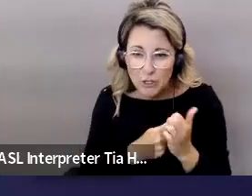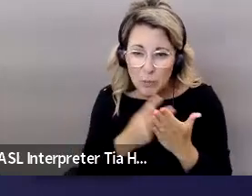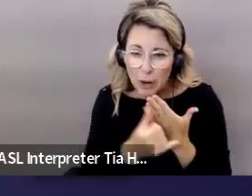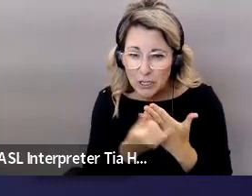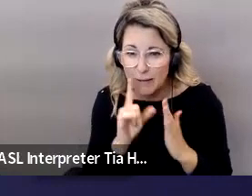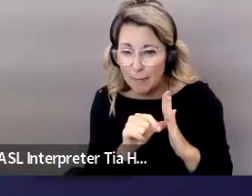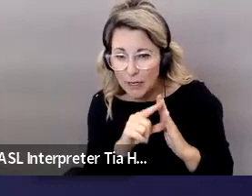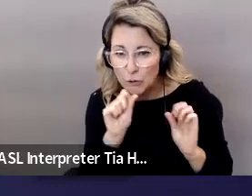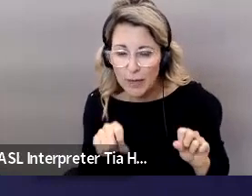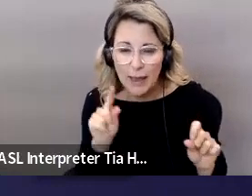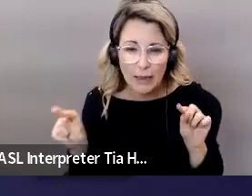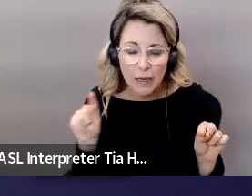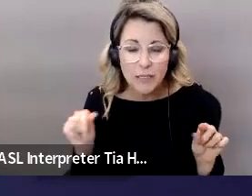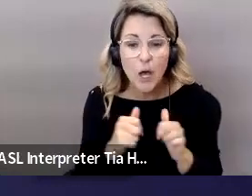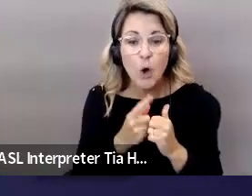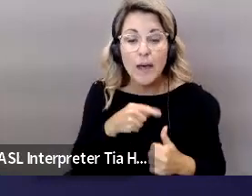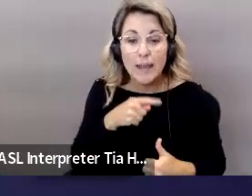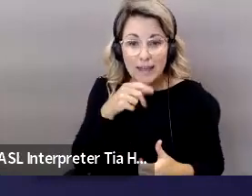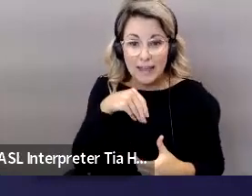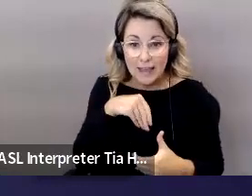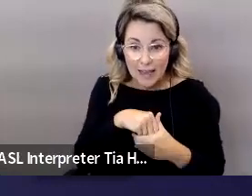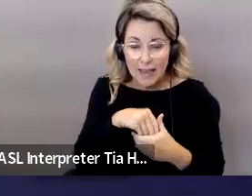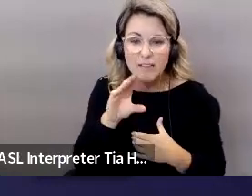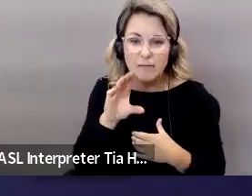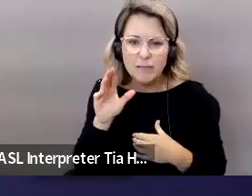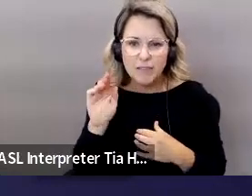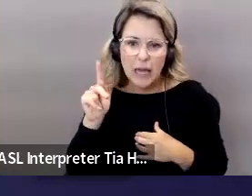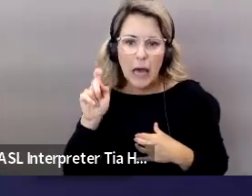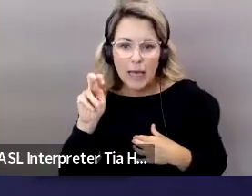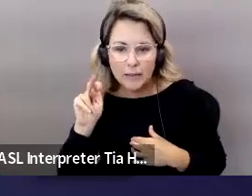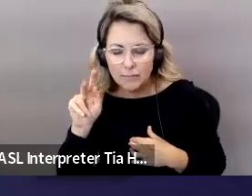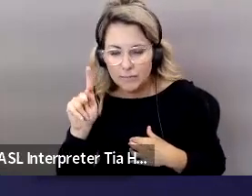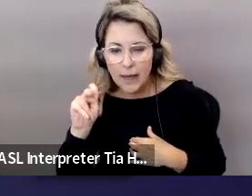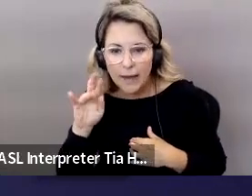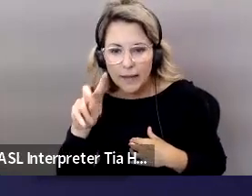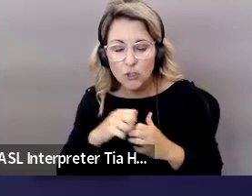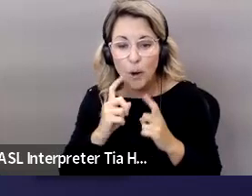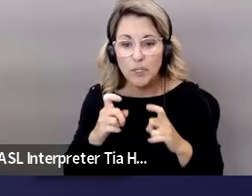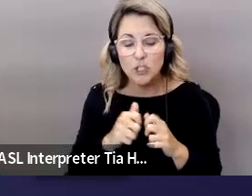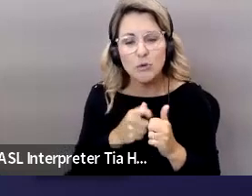kind contributions', or 'match' you got to look at the particular requirements of the proposal. So,